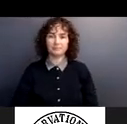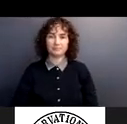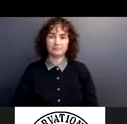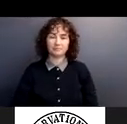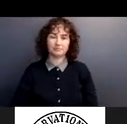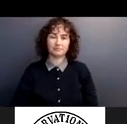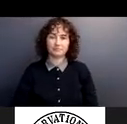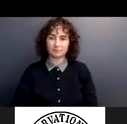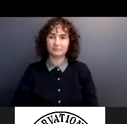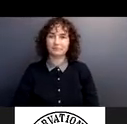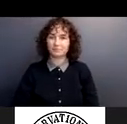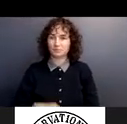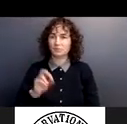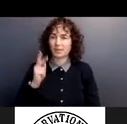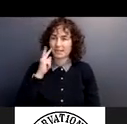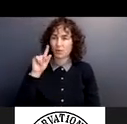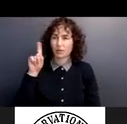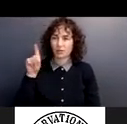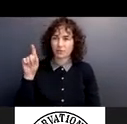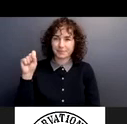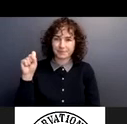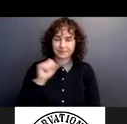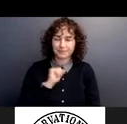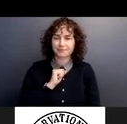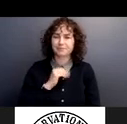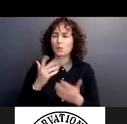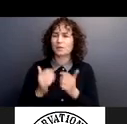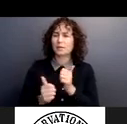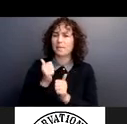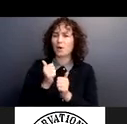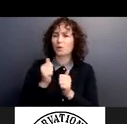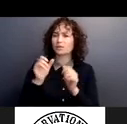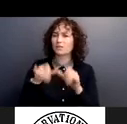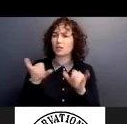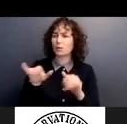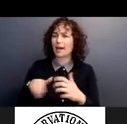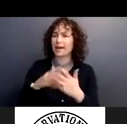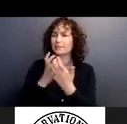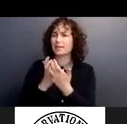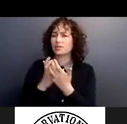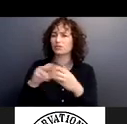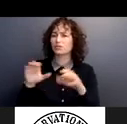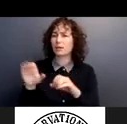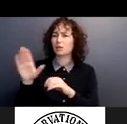Here's a question we have, what is the most frequent adaptation you make in your classrooms?